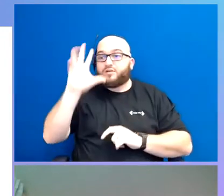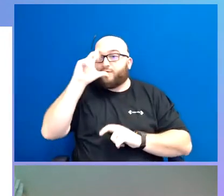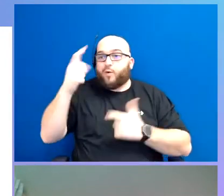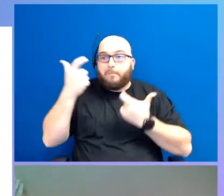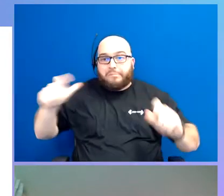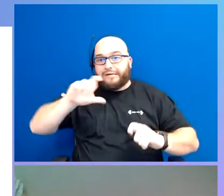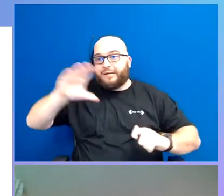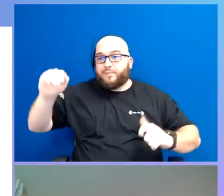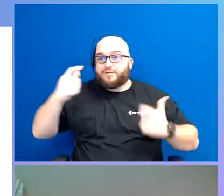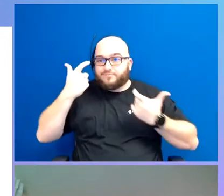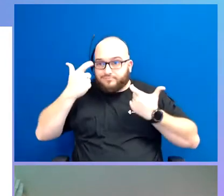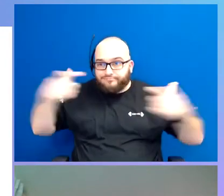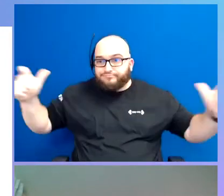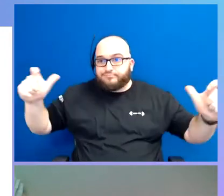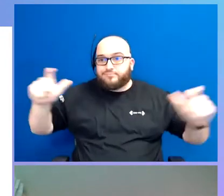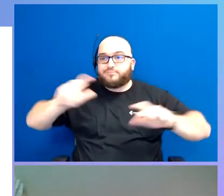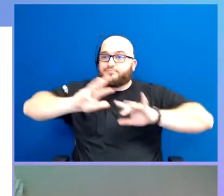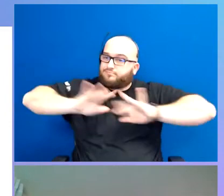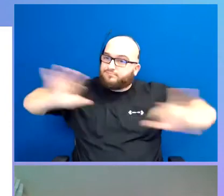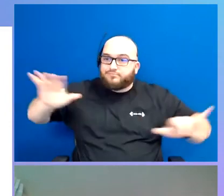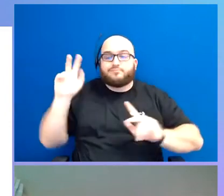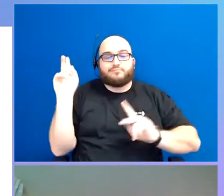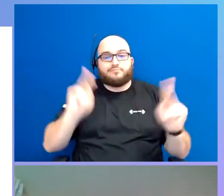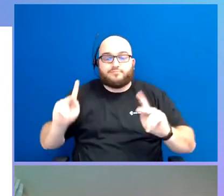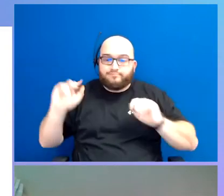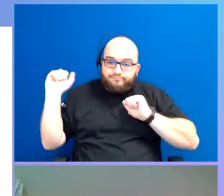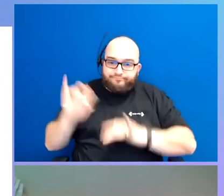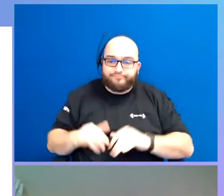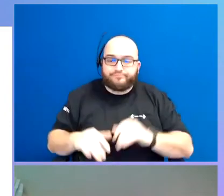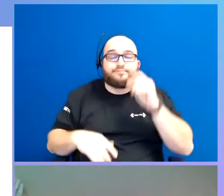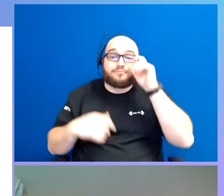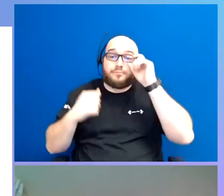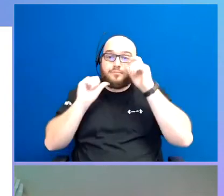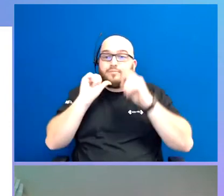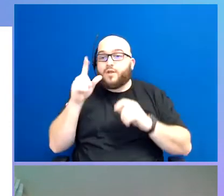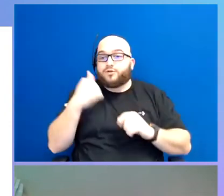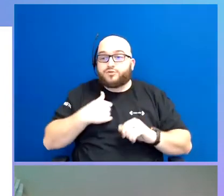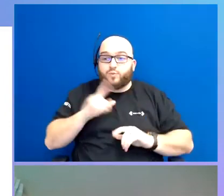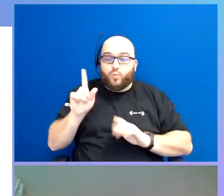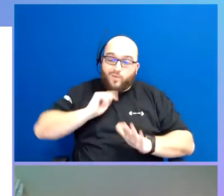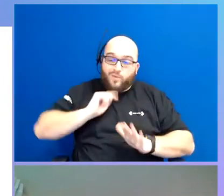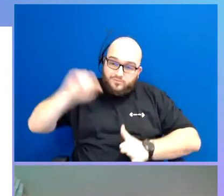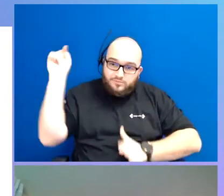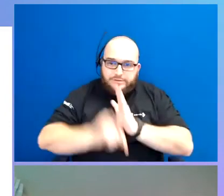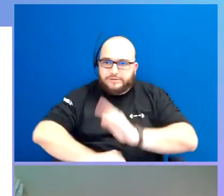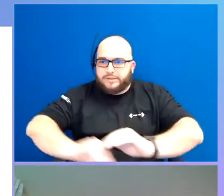obviously not the ones where we teach. And the nitty gritties of